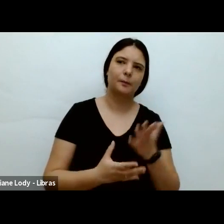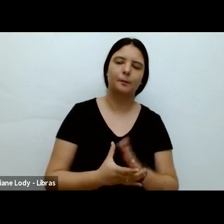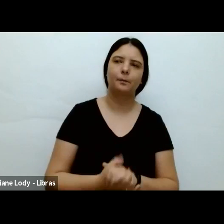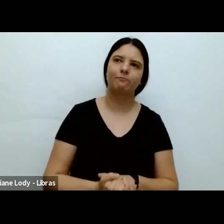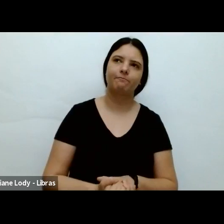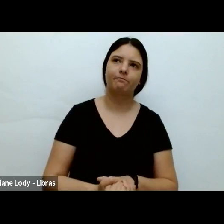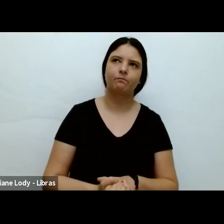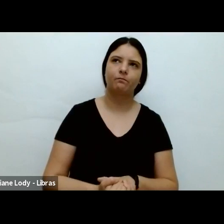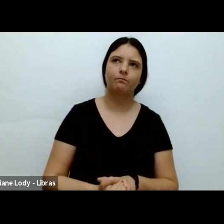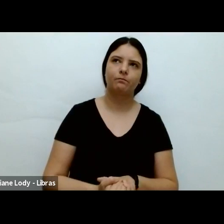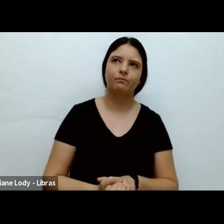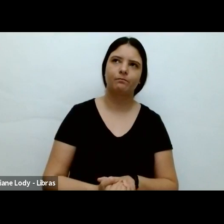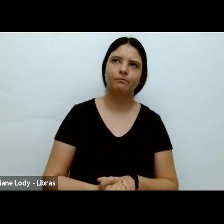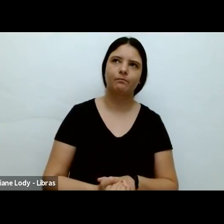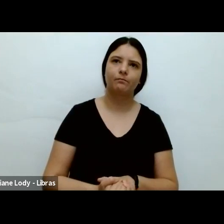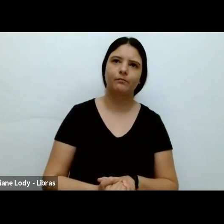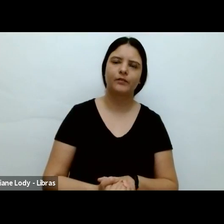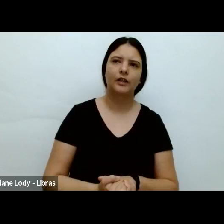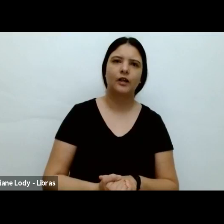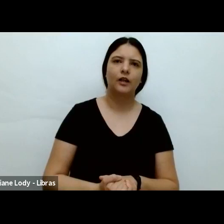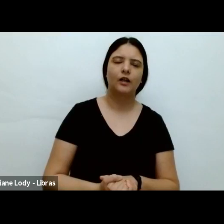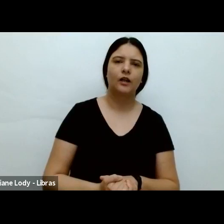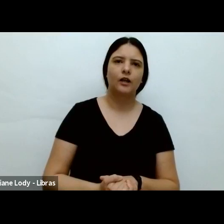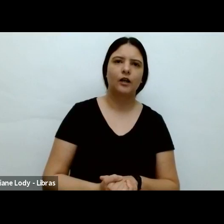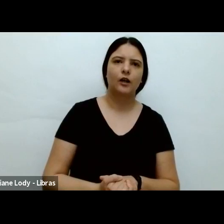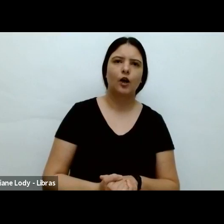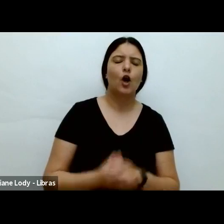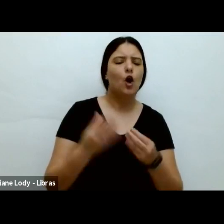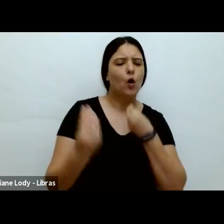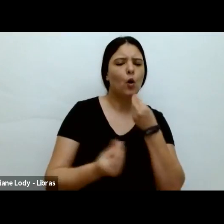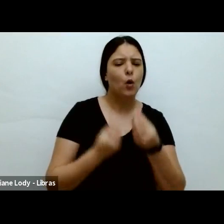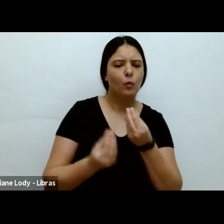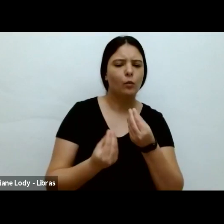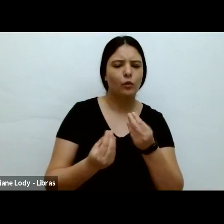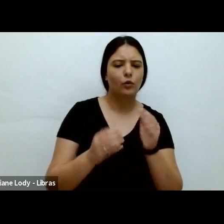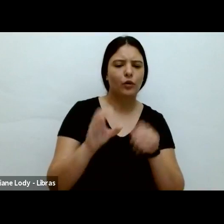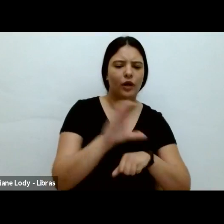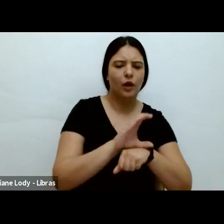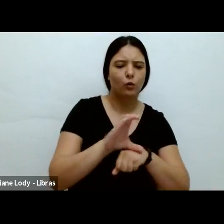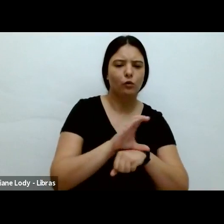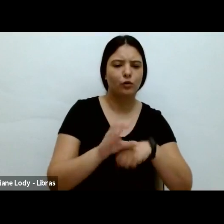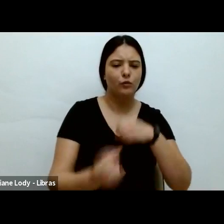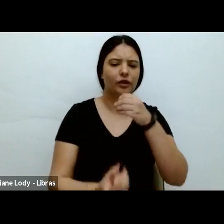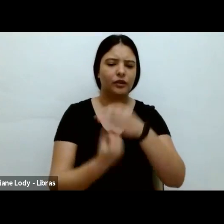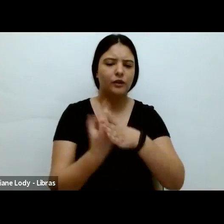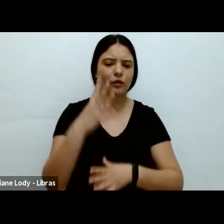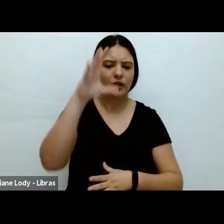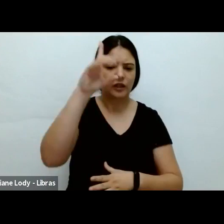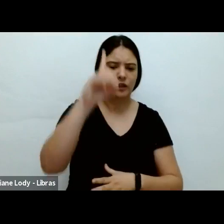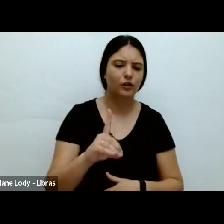public publication so seat publication so students are so students are defined. in the the constitution.